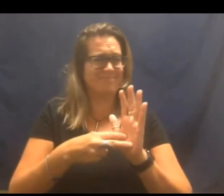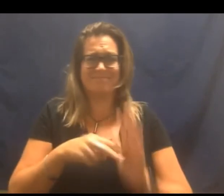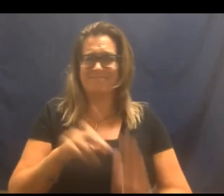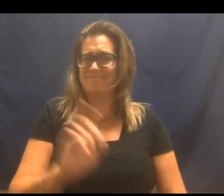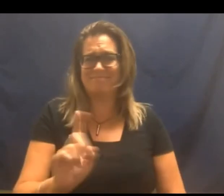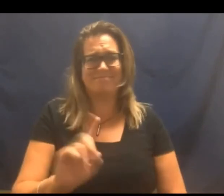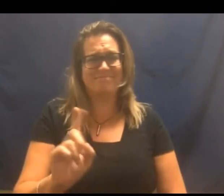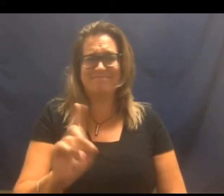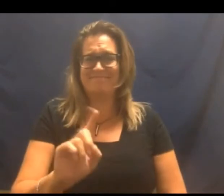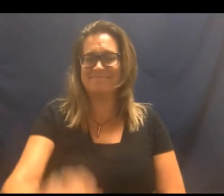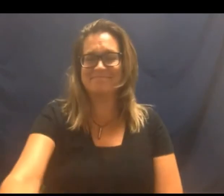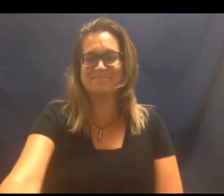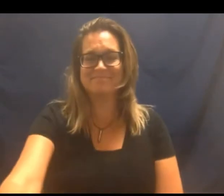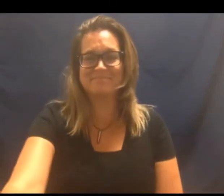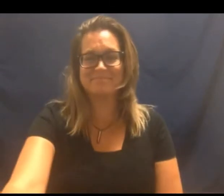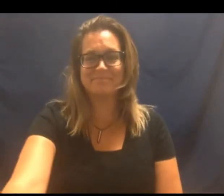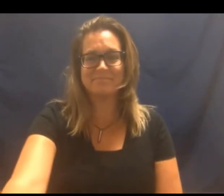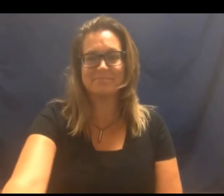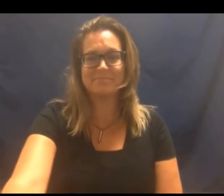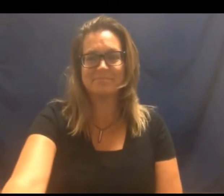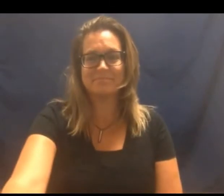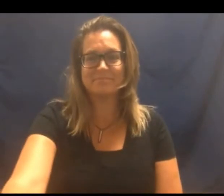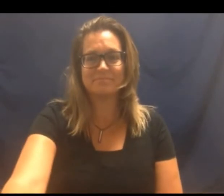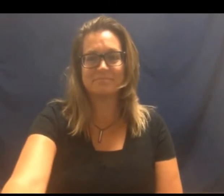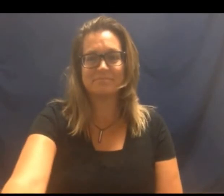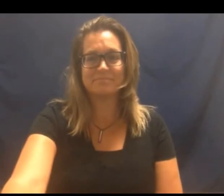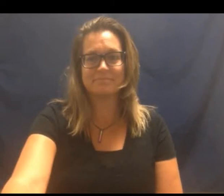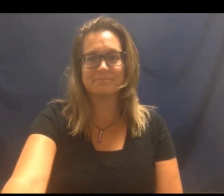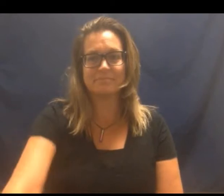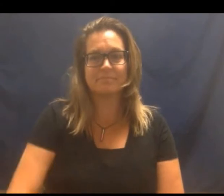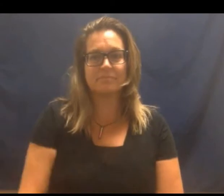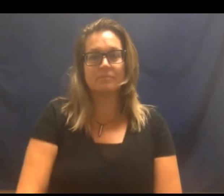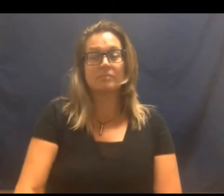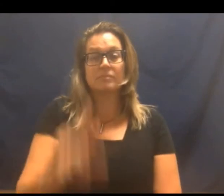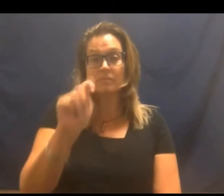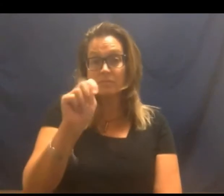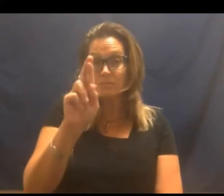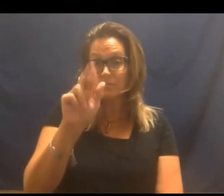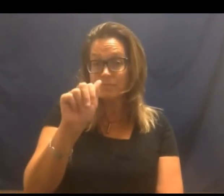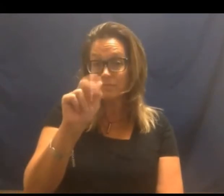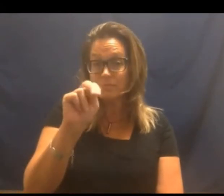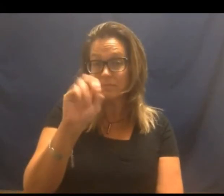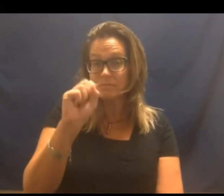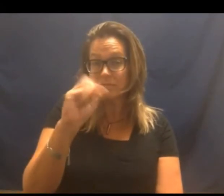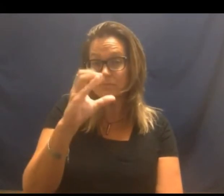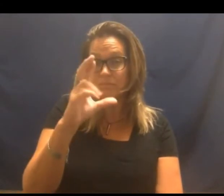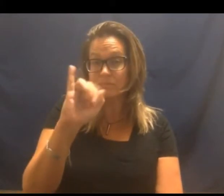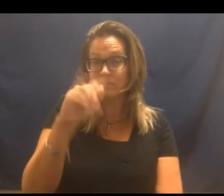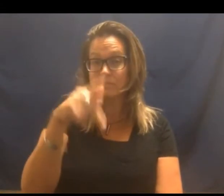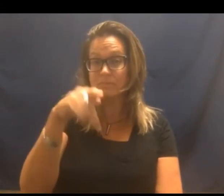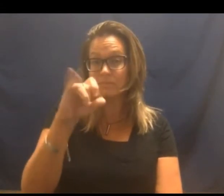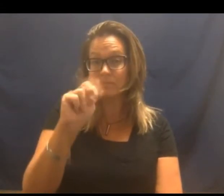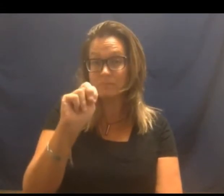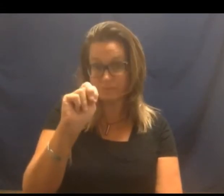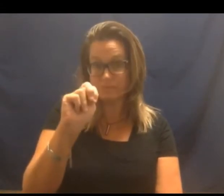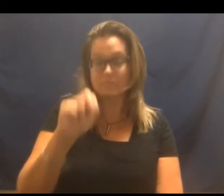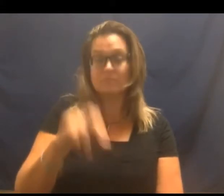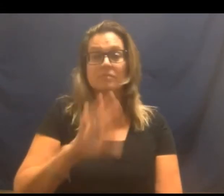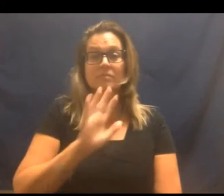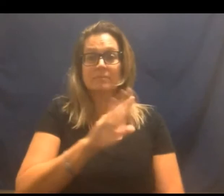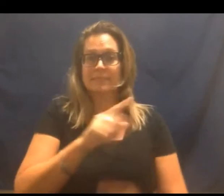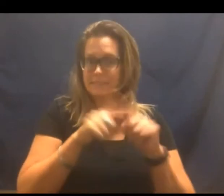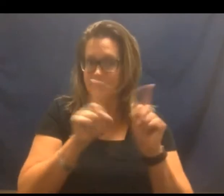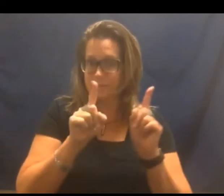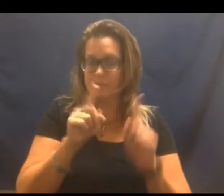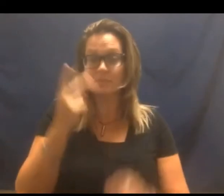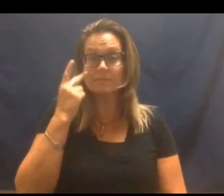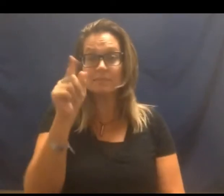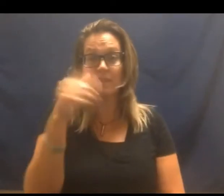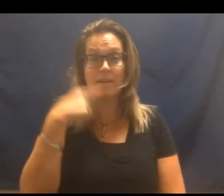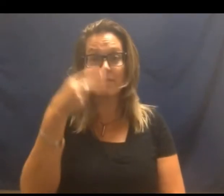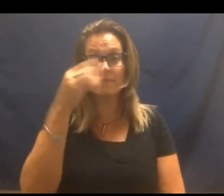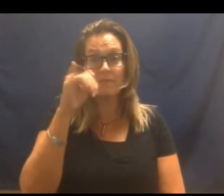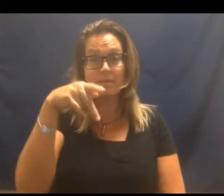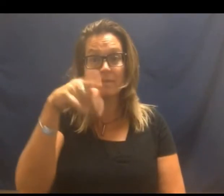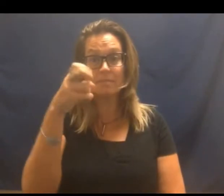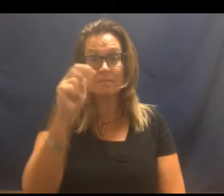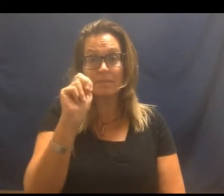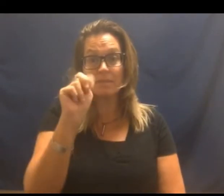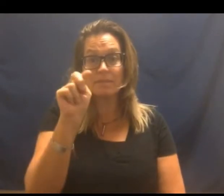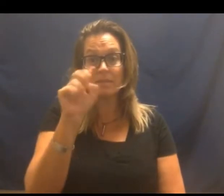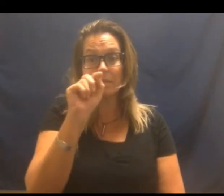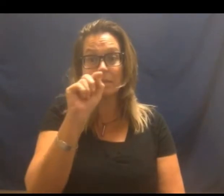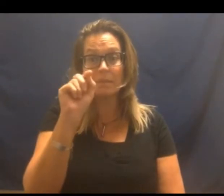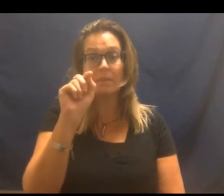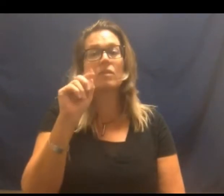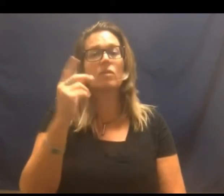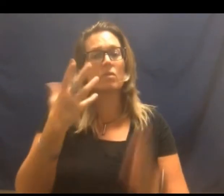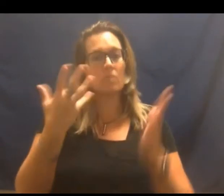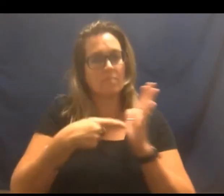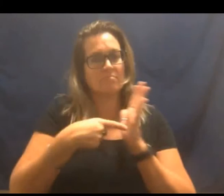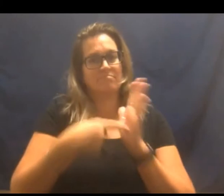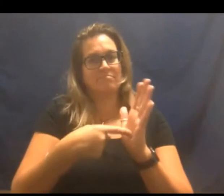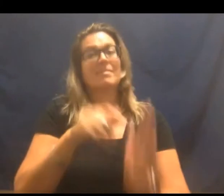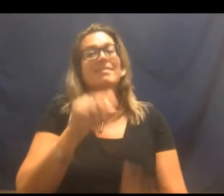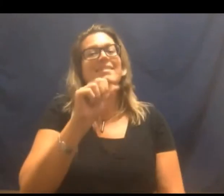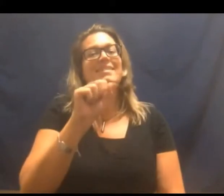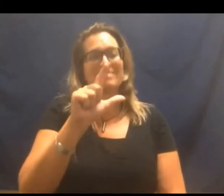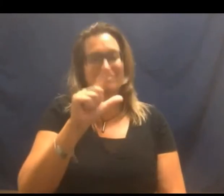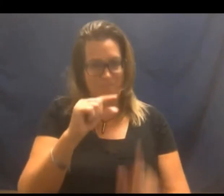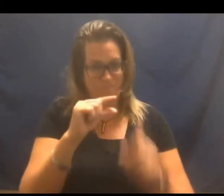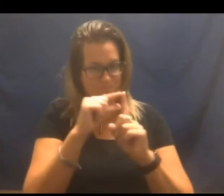it's a gloss. Now with transcription that's different, there's a hyphen within